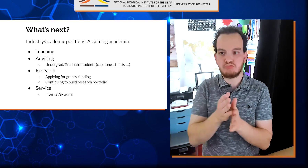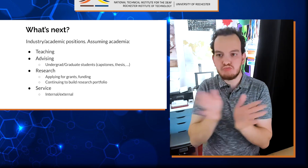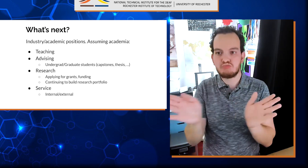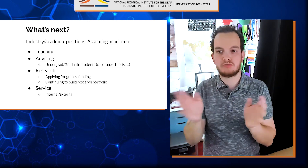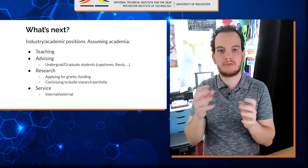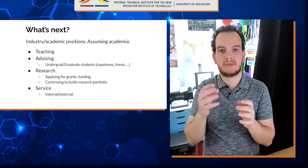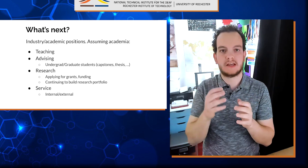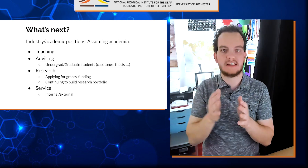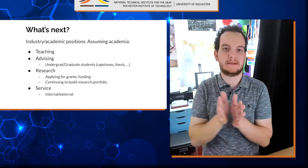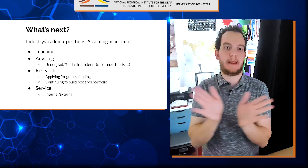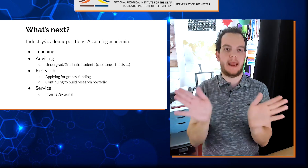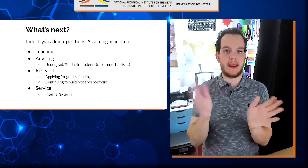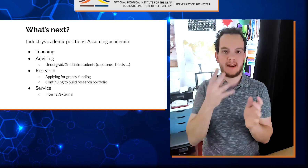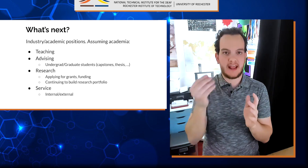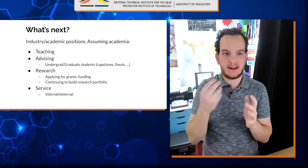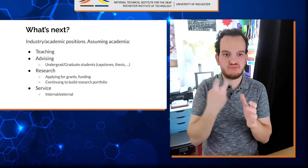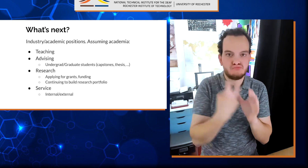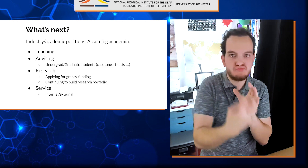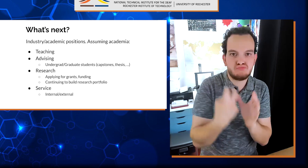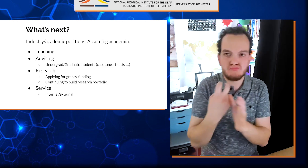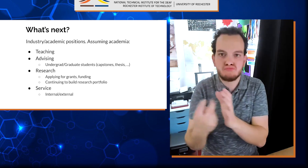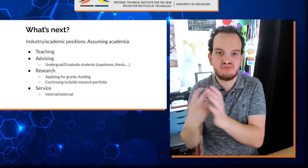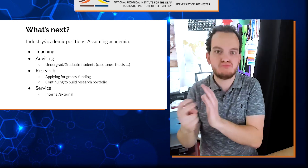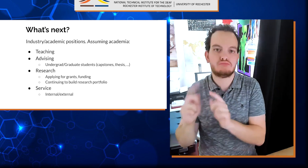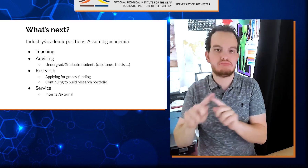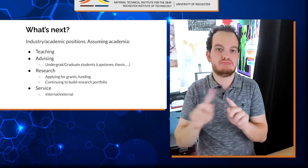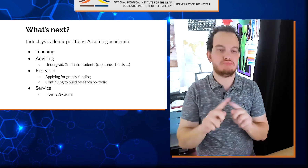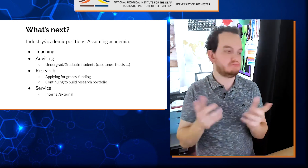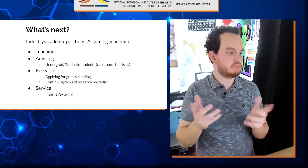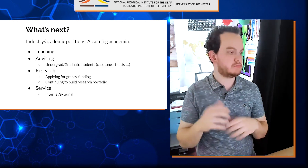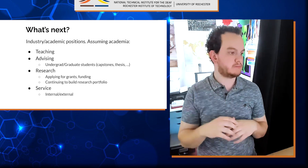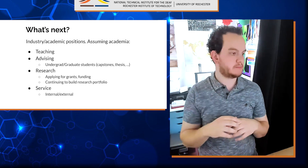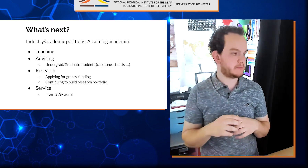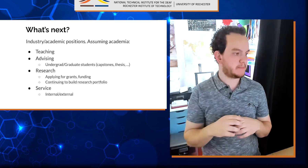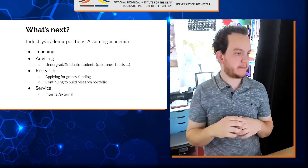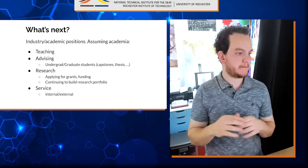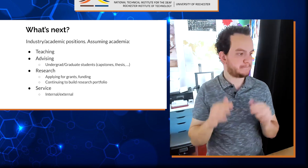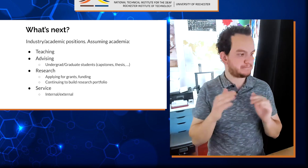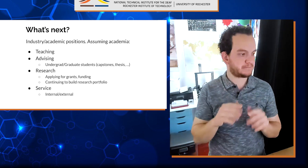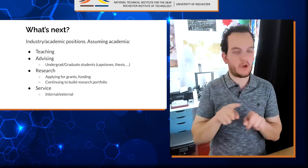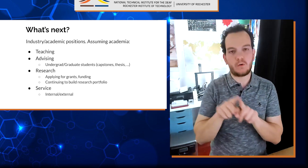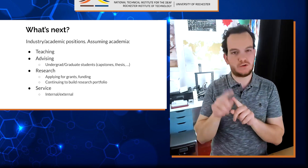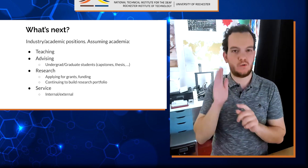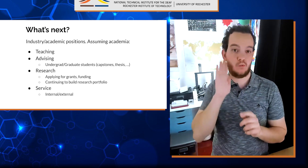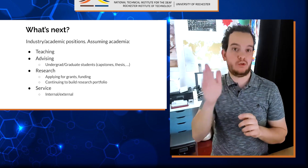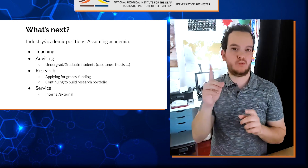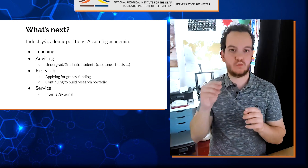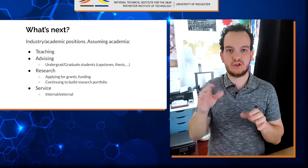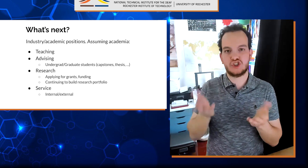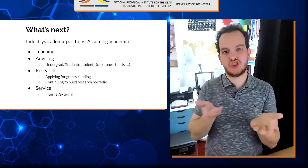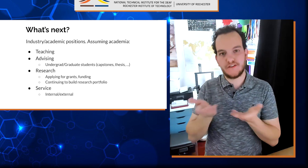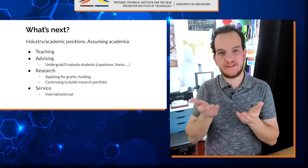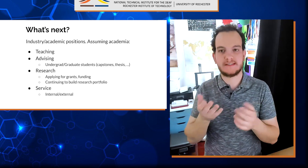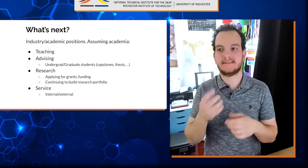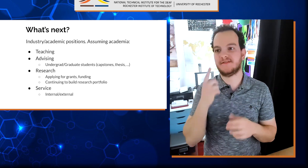And I would like to both expand my research topics and also delve into more depth in each of those different areas.